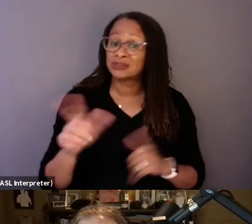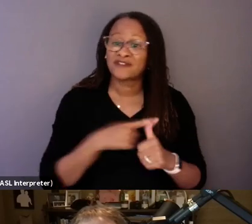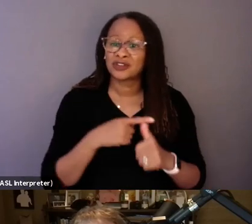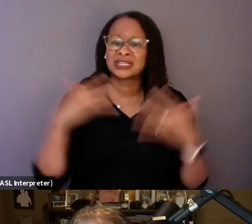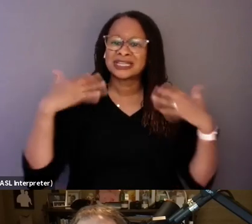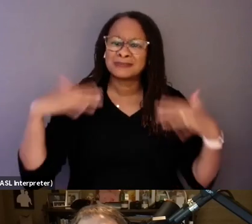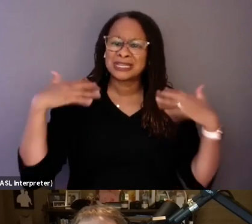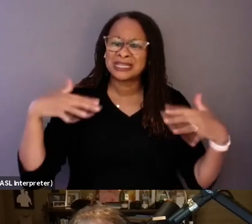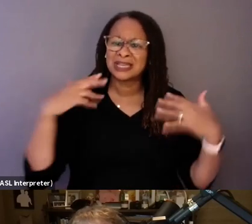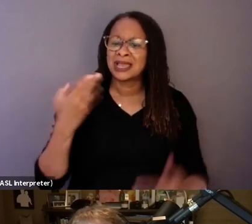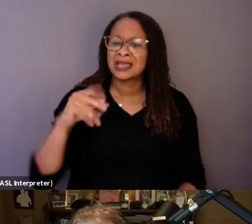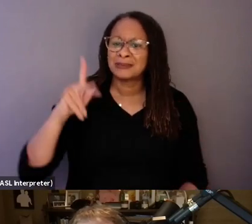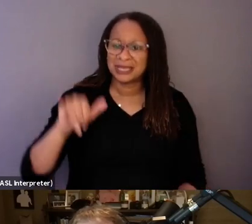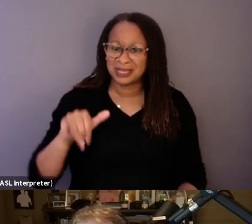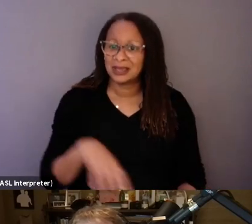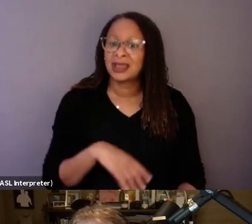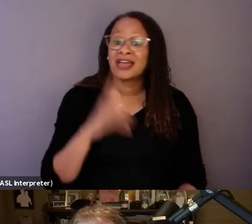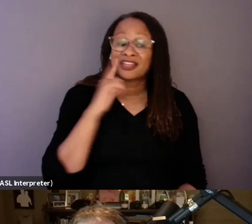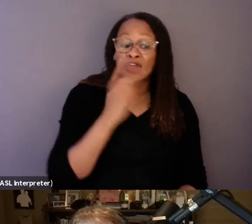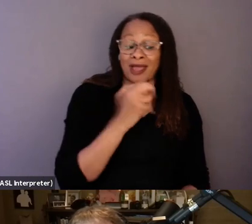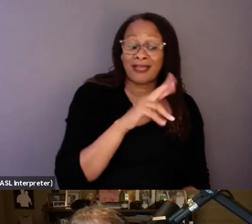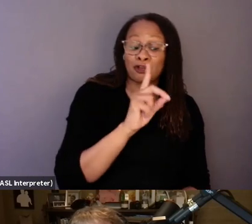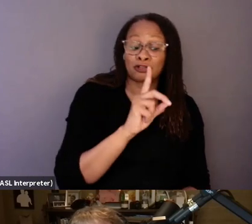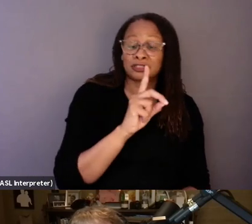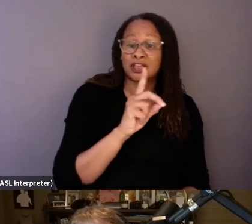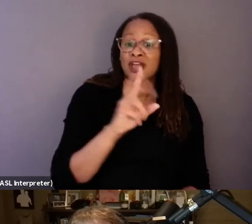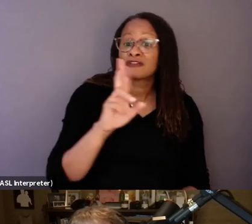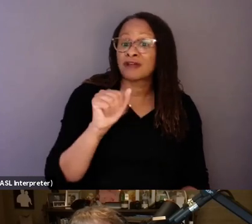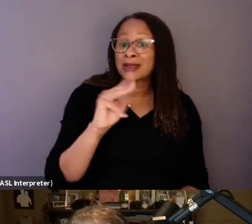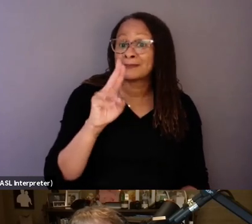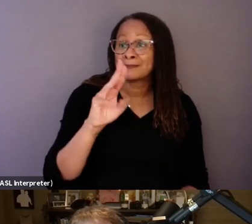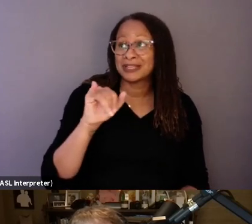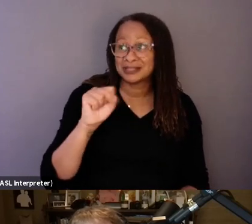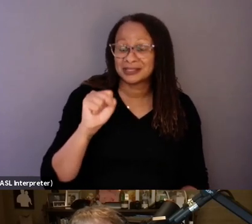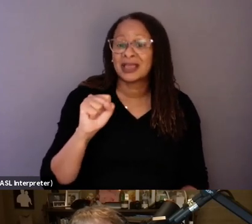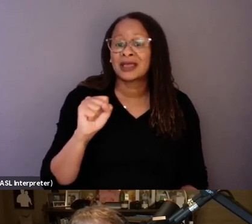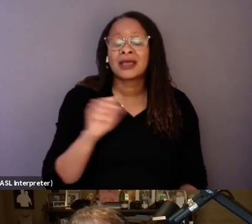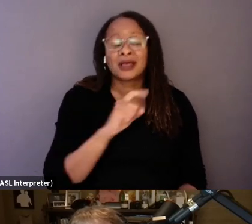Harold Ramis, they thought was the first hippie and he did have long kind of crazy hair but he wasn't.